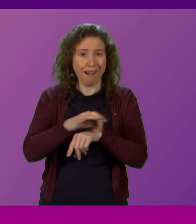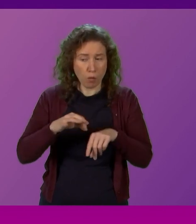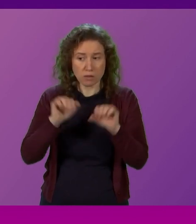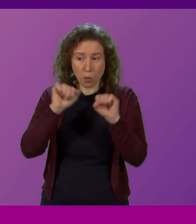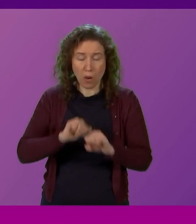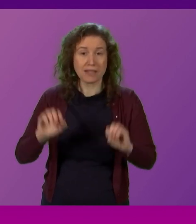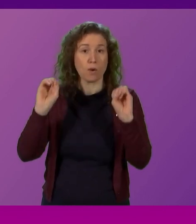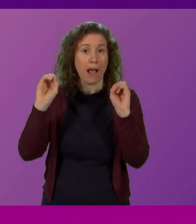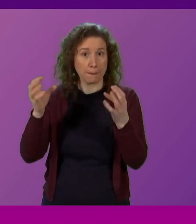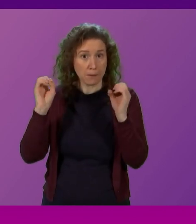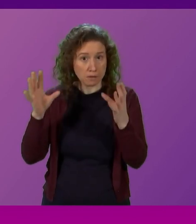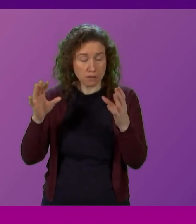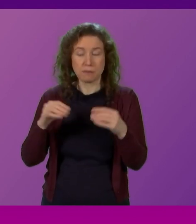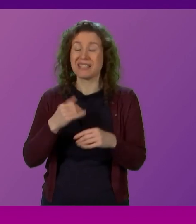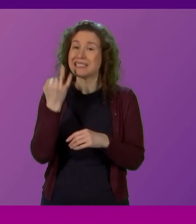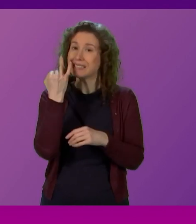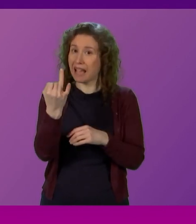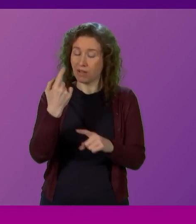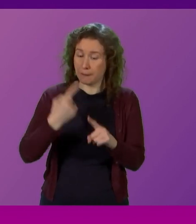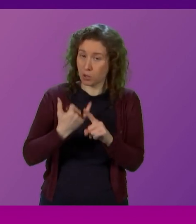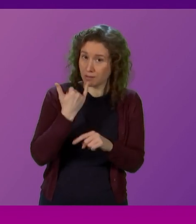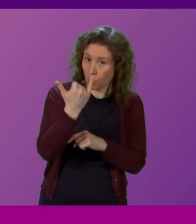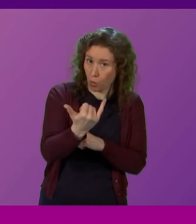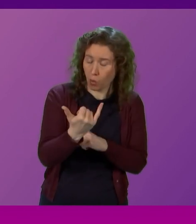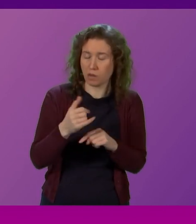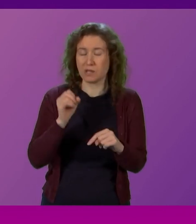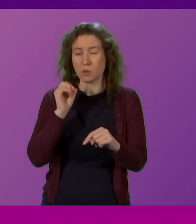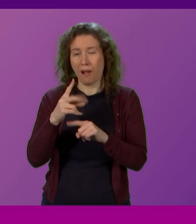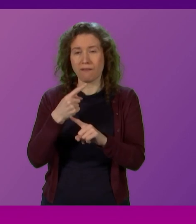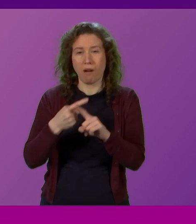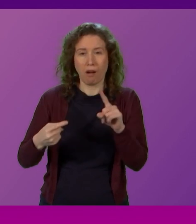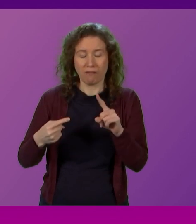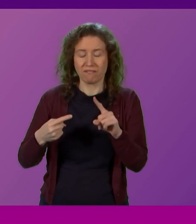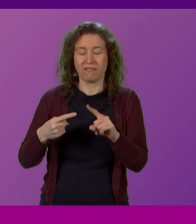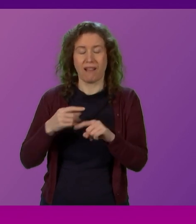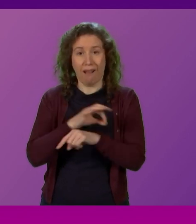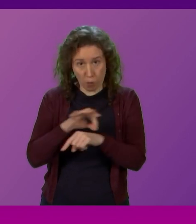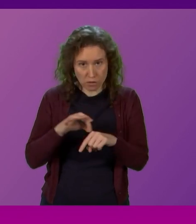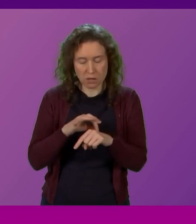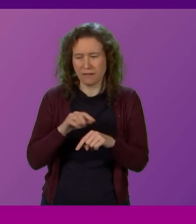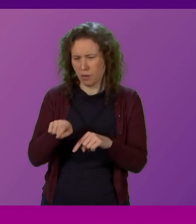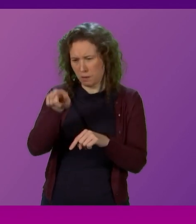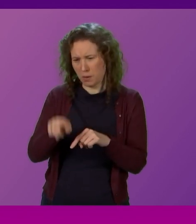That was seven emergency calls, over 12 and a half hours, for an 80-year-old who had broken